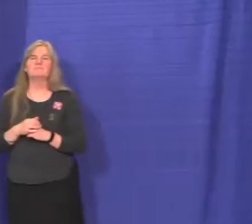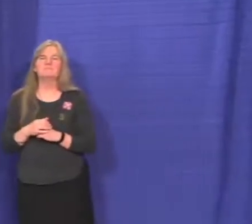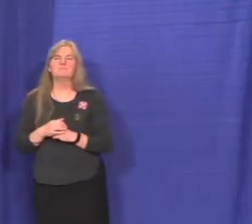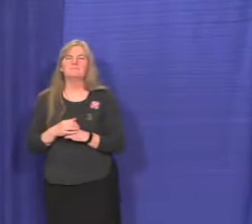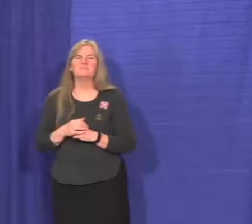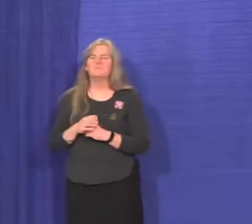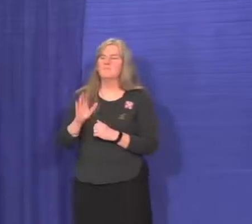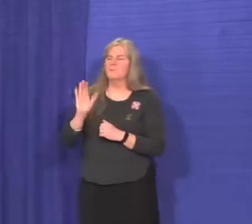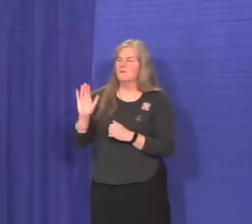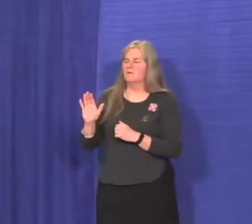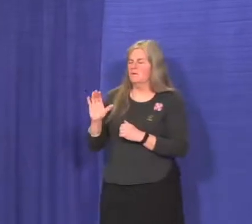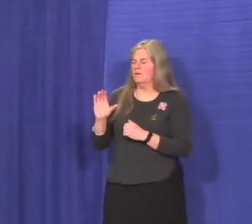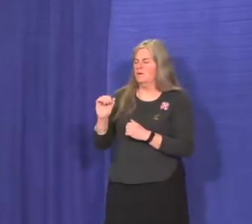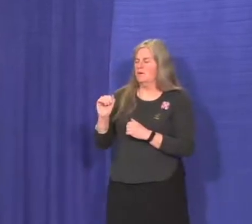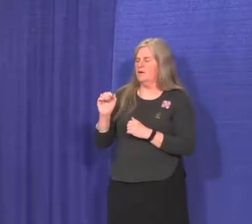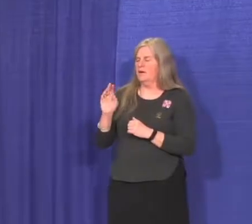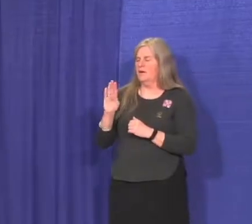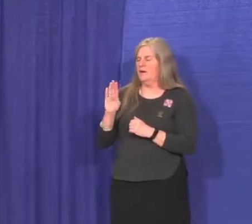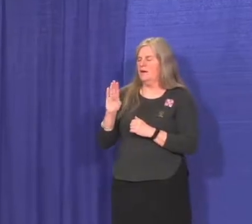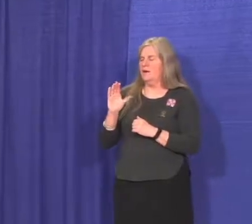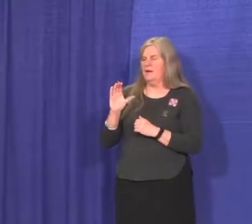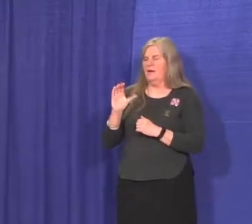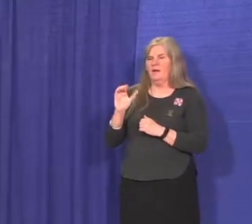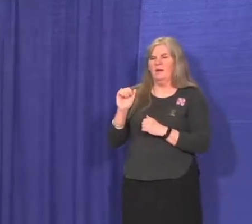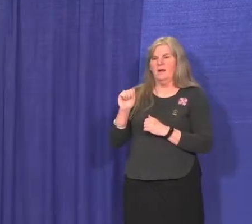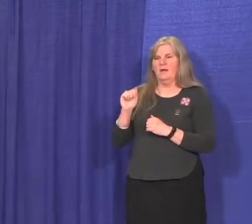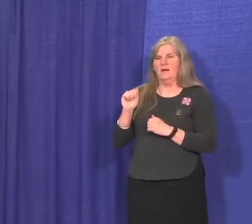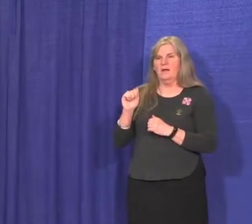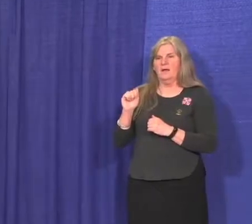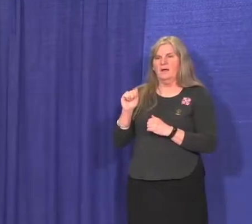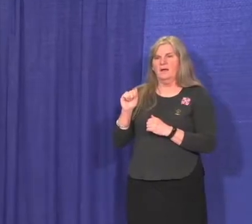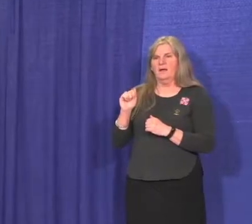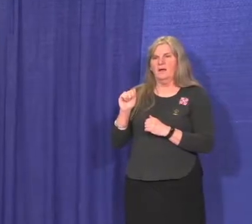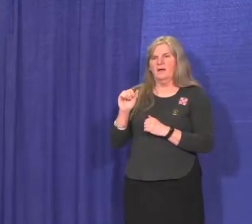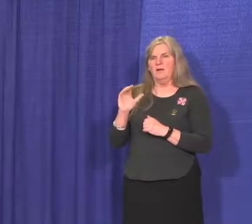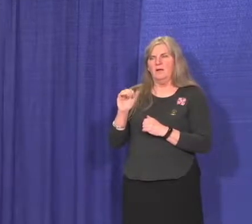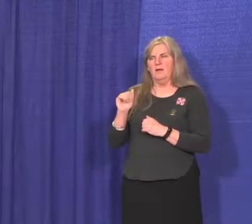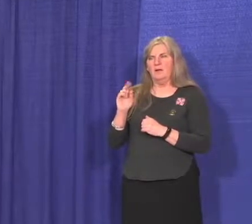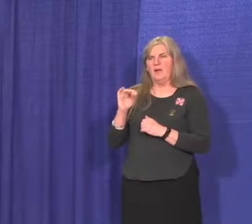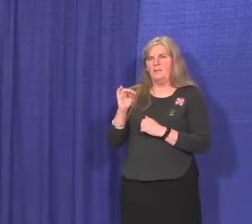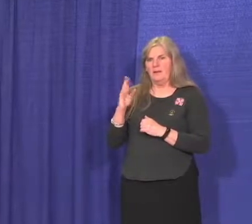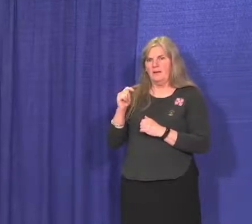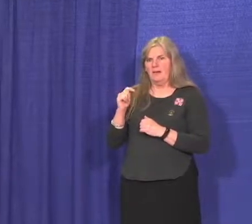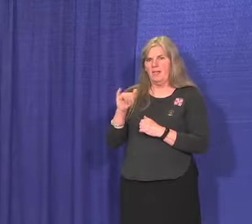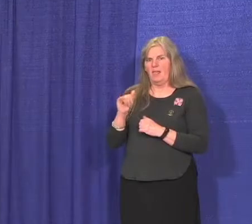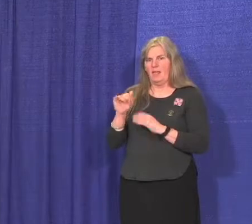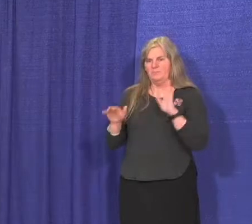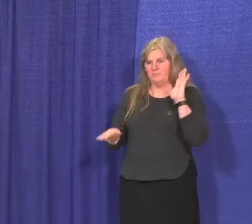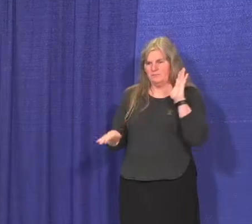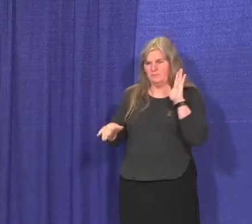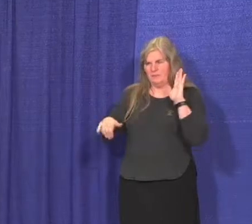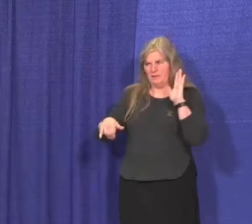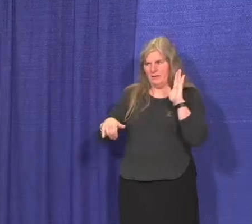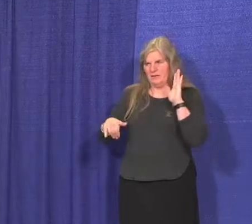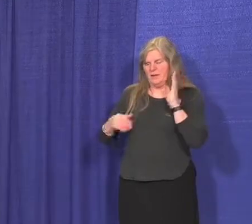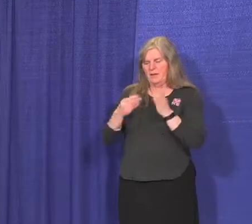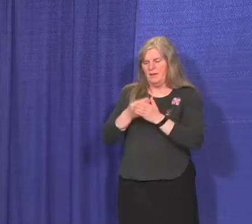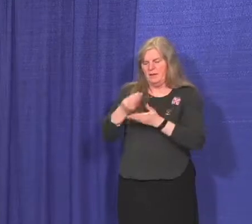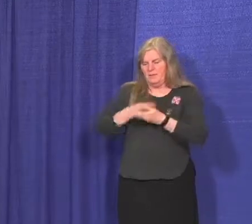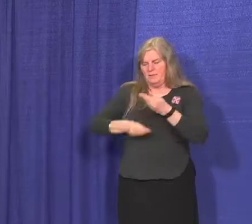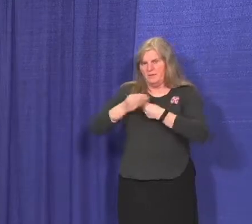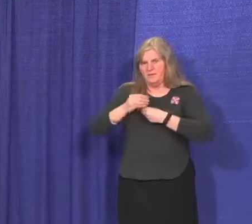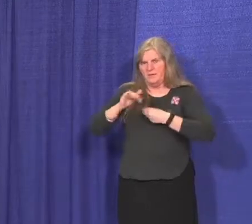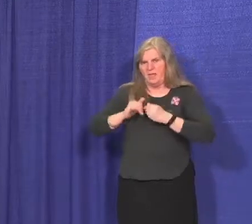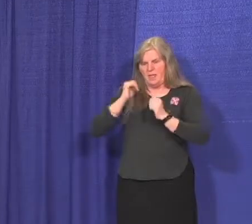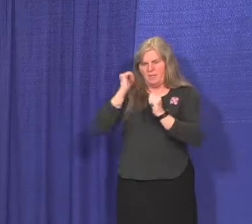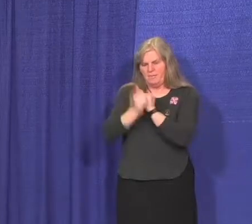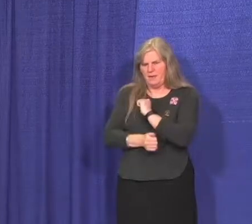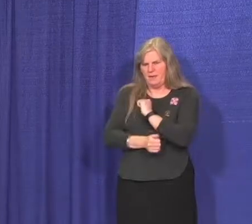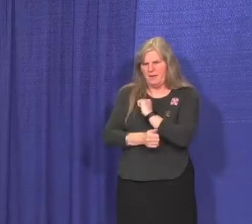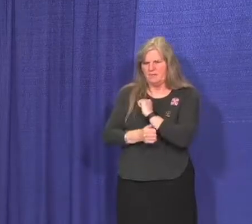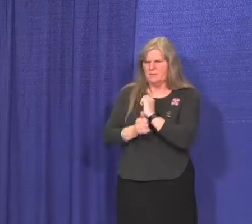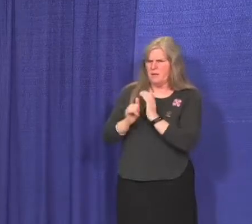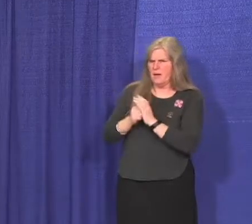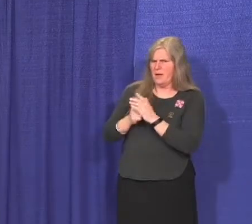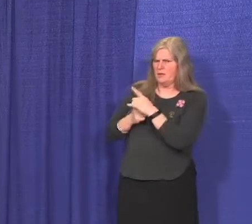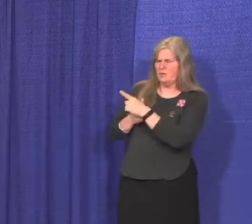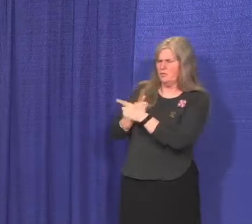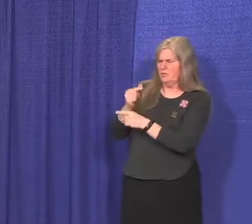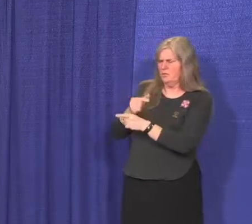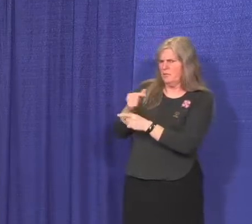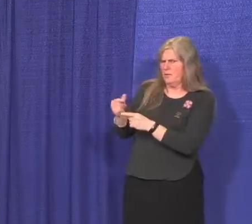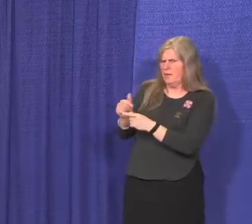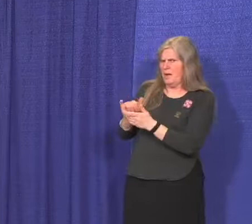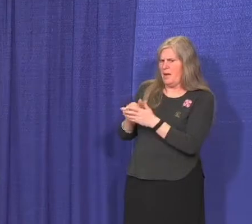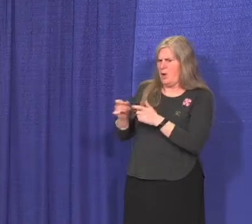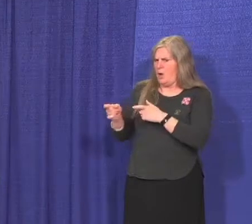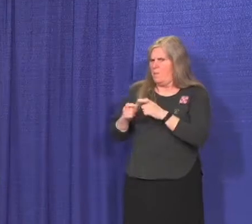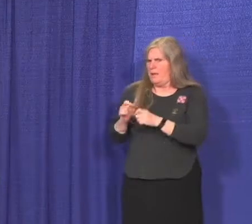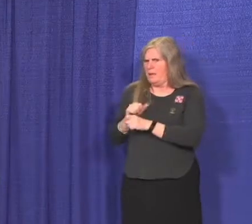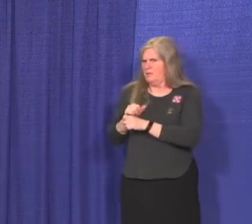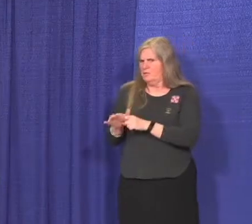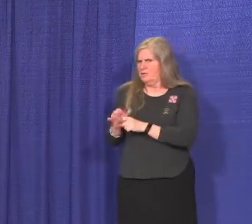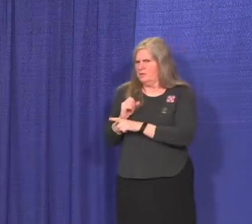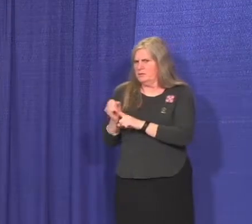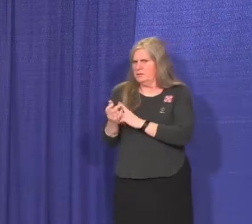partners down south.